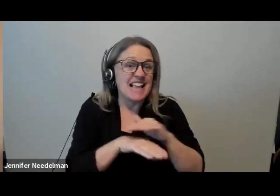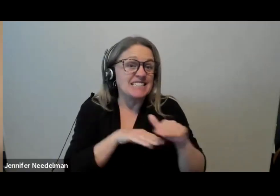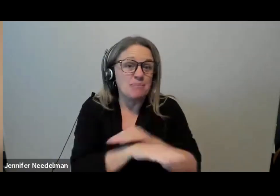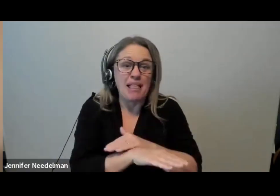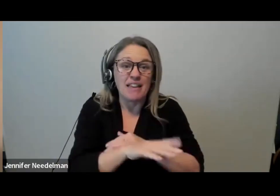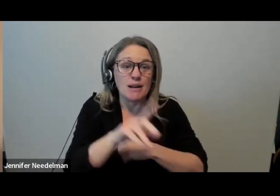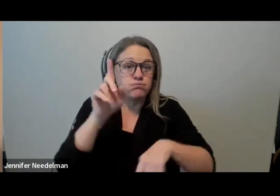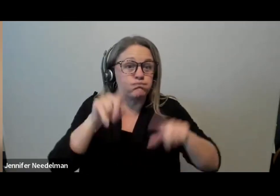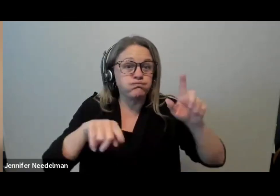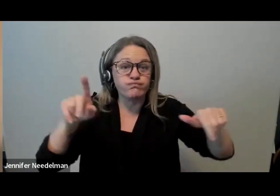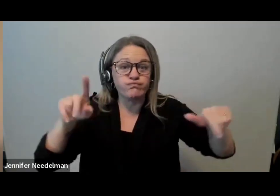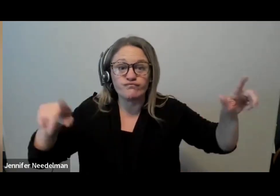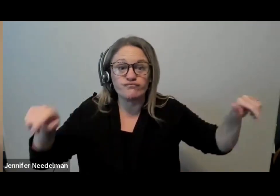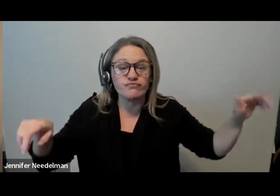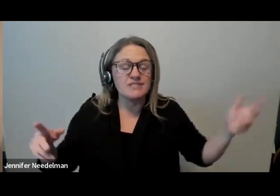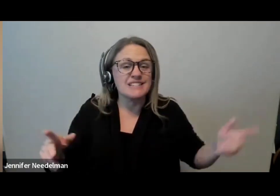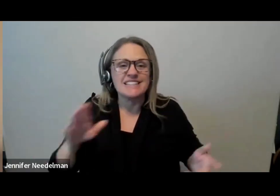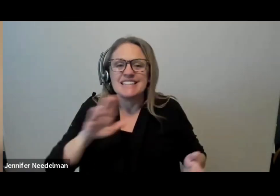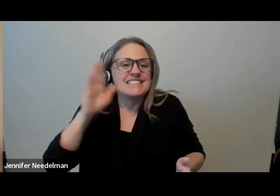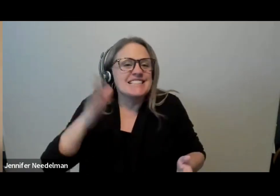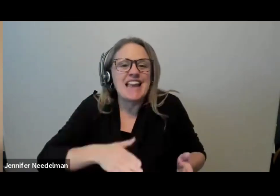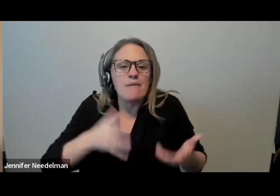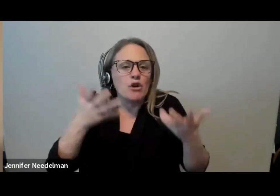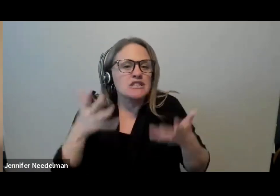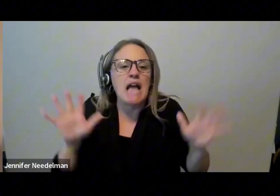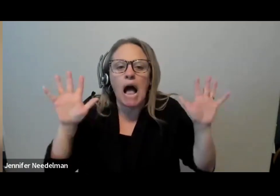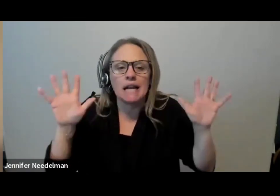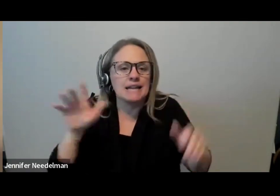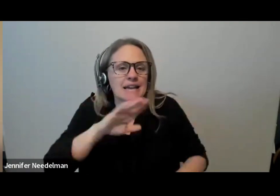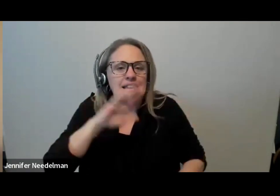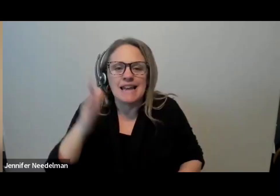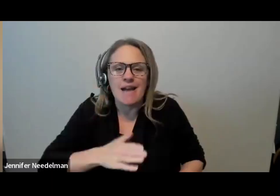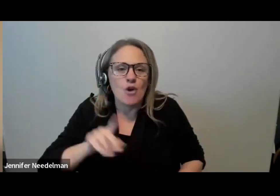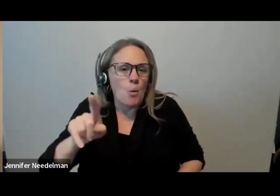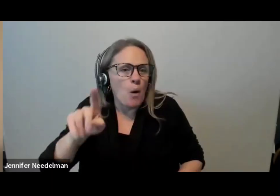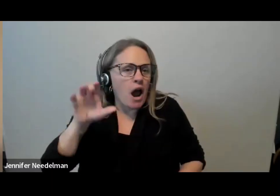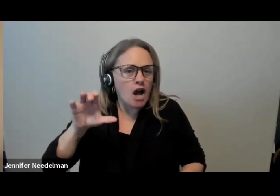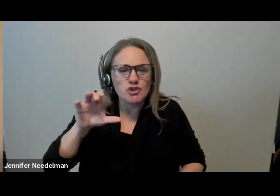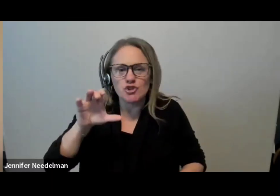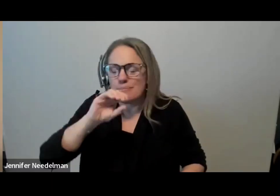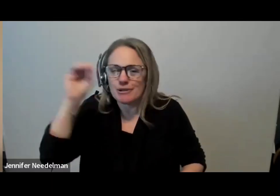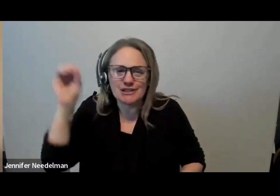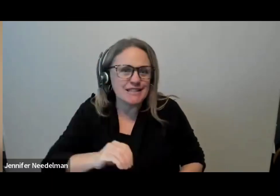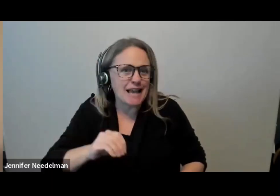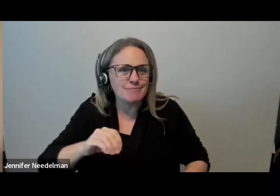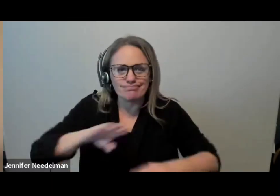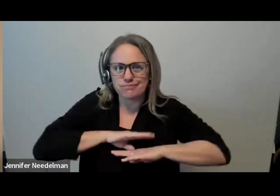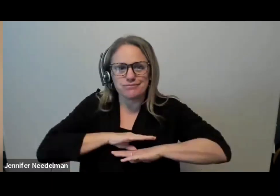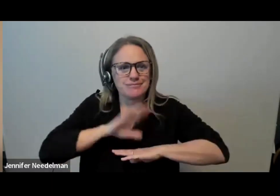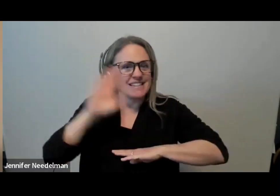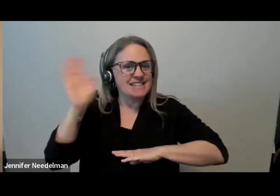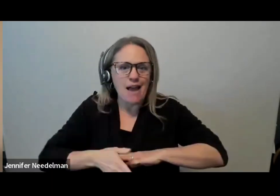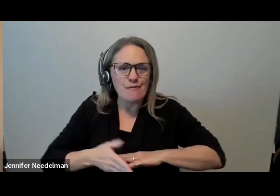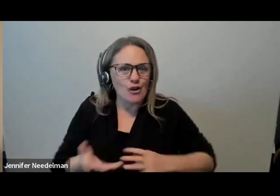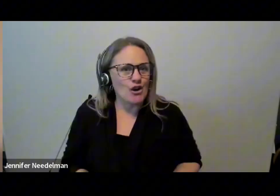It's never done, it can never be 100% taxonomized or described or solved for